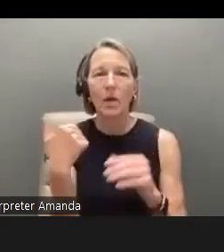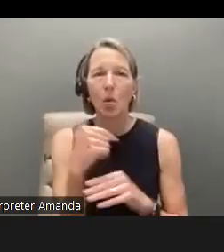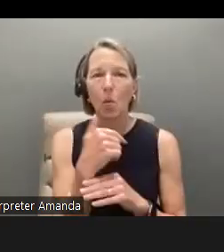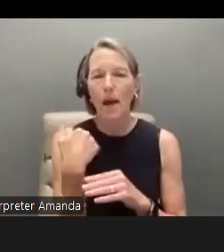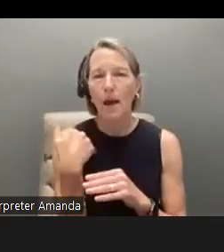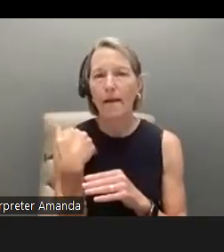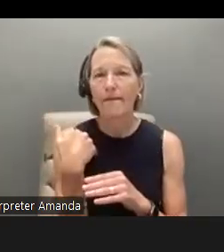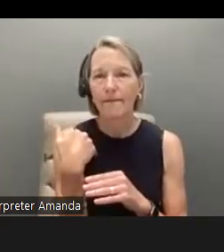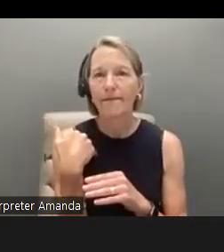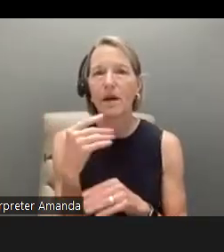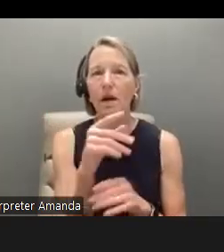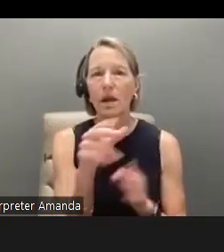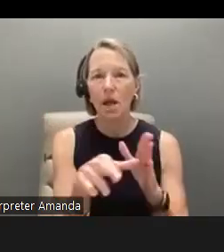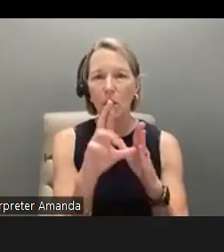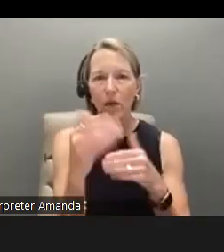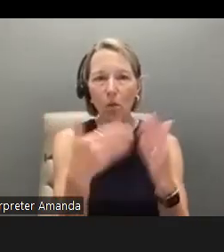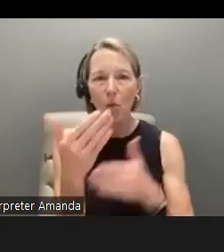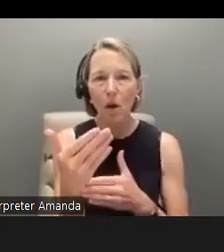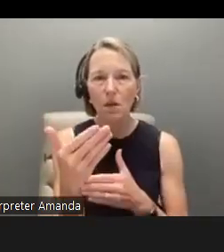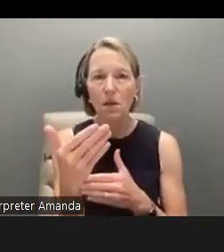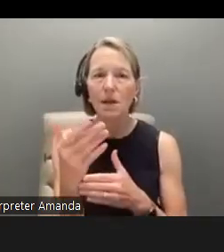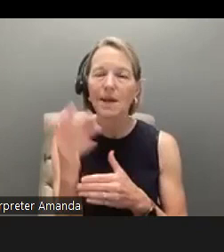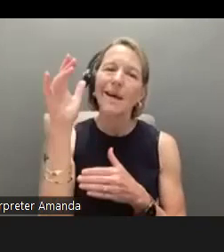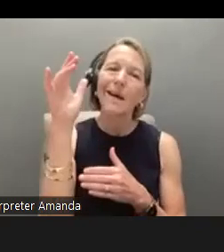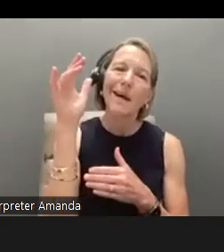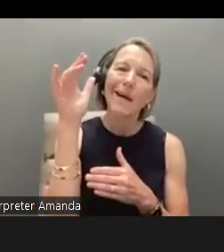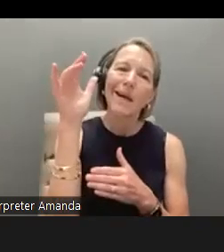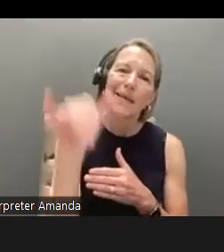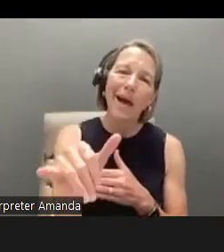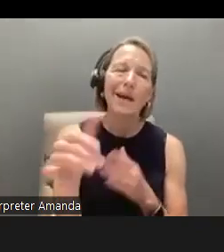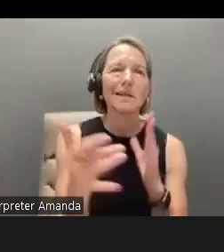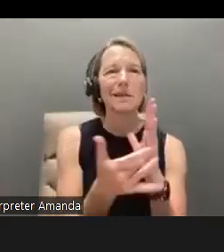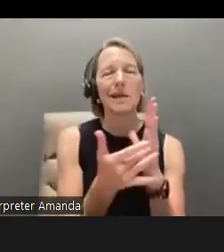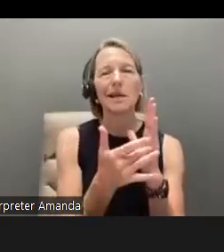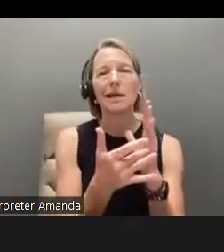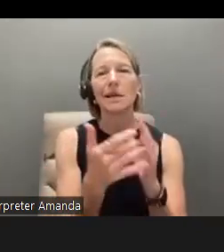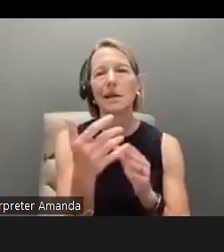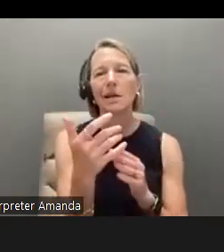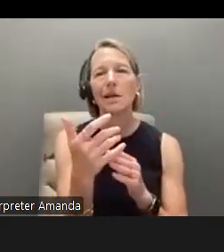a the review process it's a it's a technically like a three we call like a call it a three-part